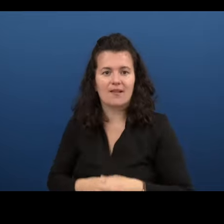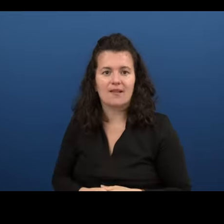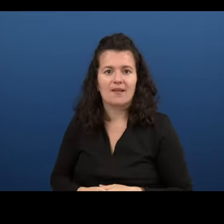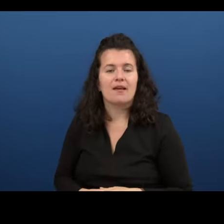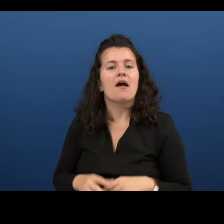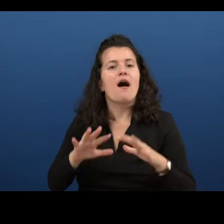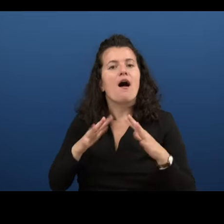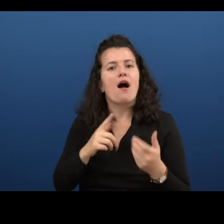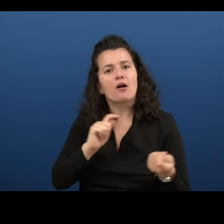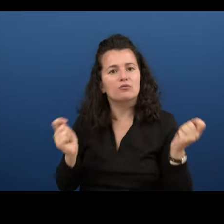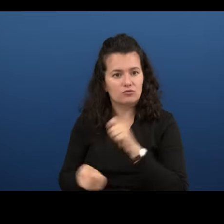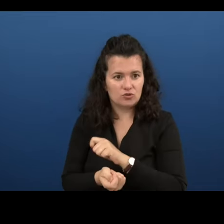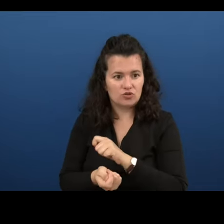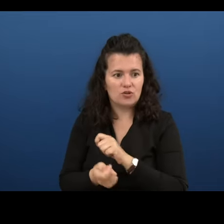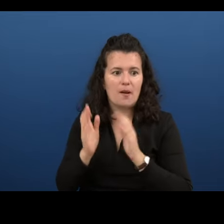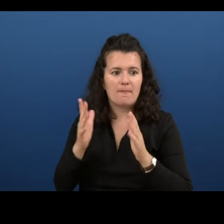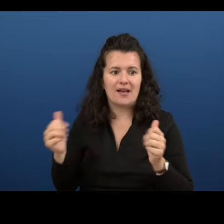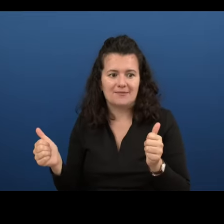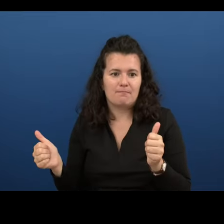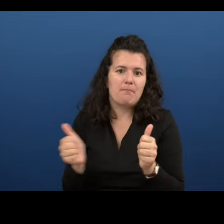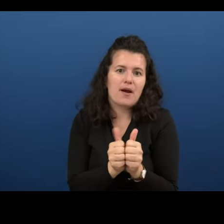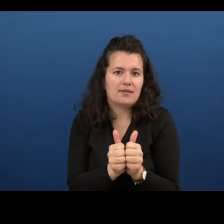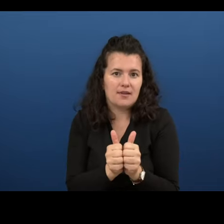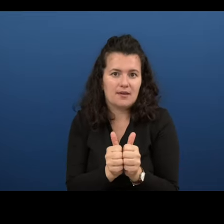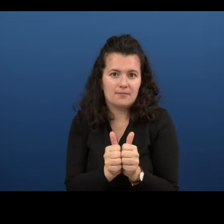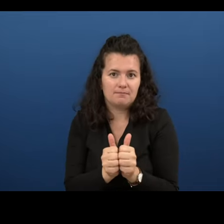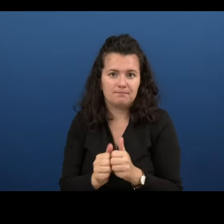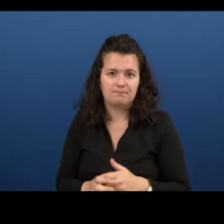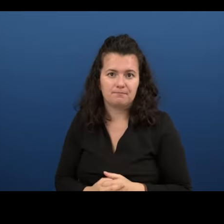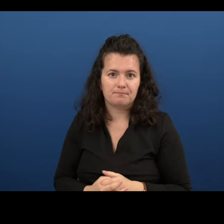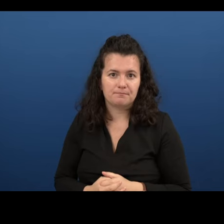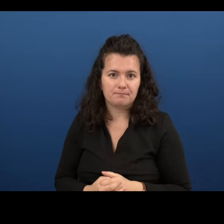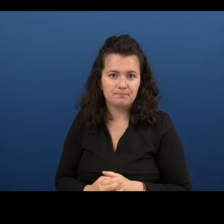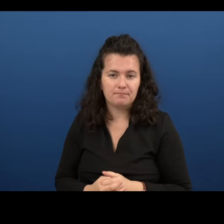and scale up. 12:07:56 That is inclusion actions. And finally,